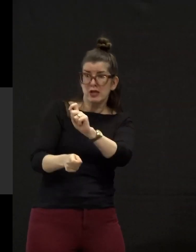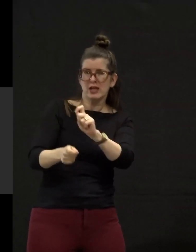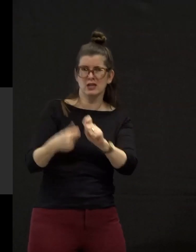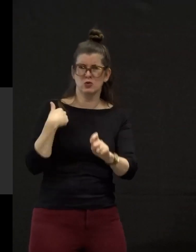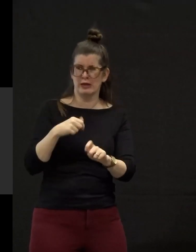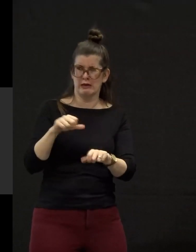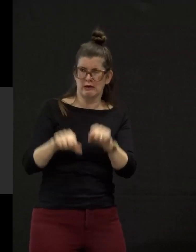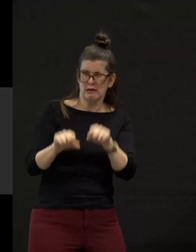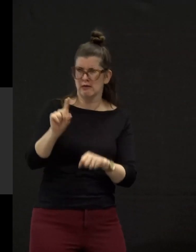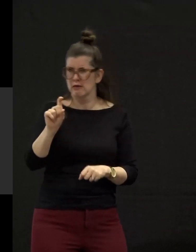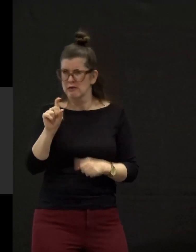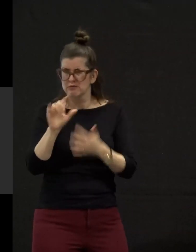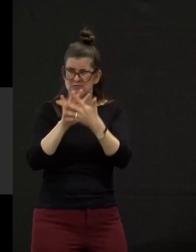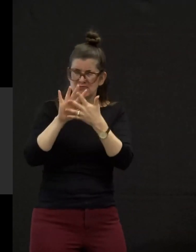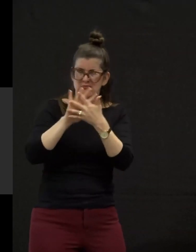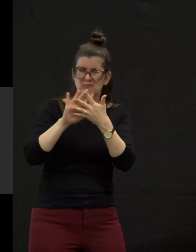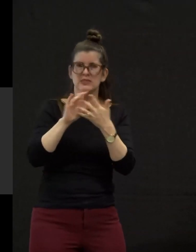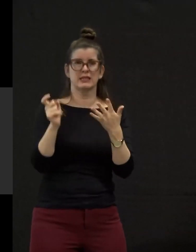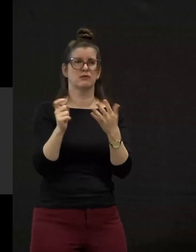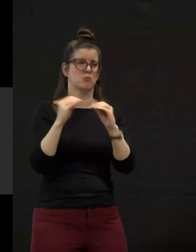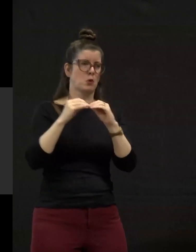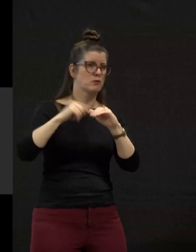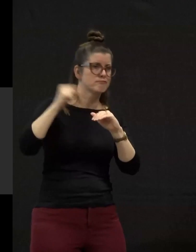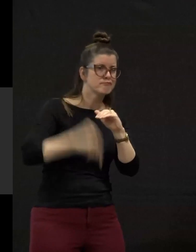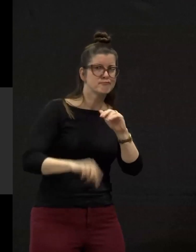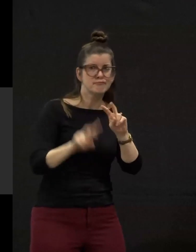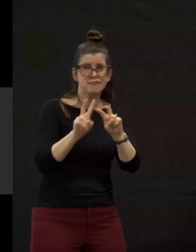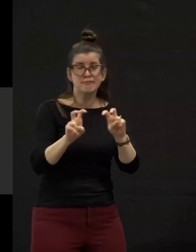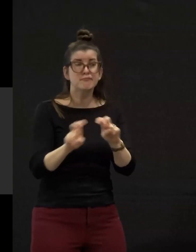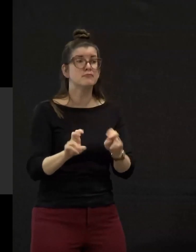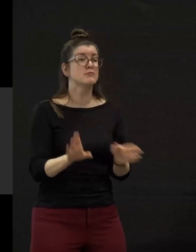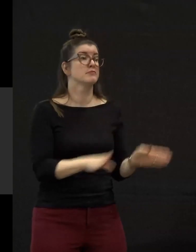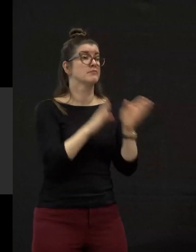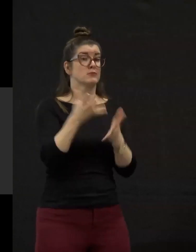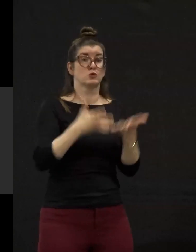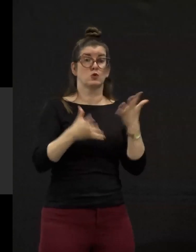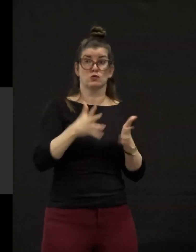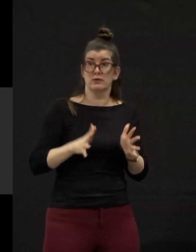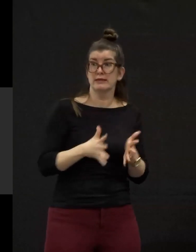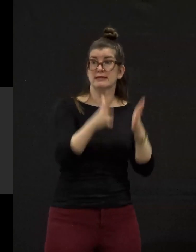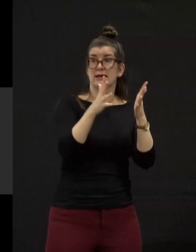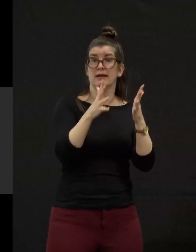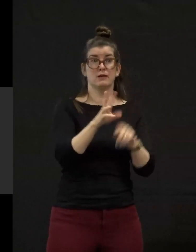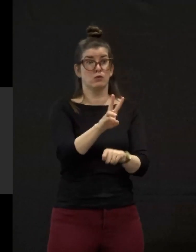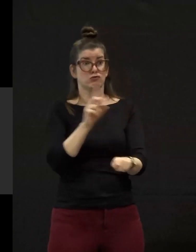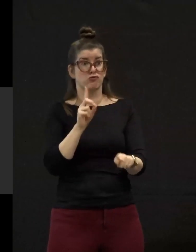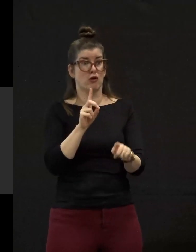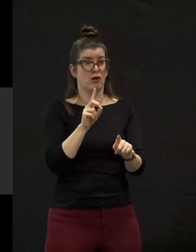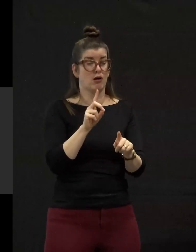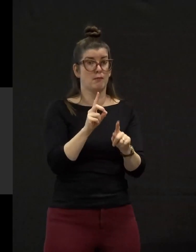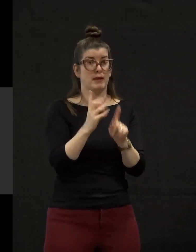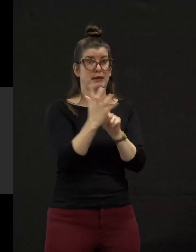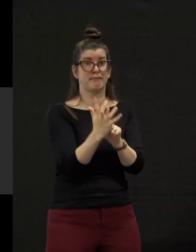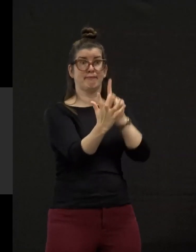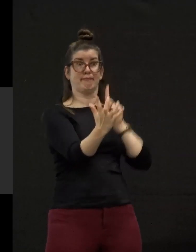so we need to assess further. Social anxiety or withdrawal, the child might be described as having struggles with peers